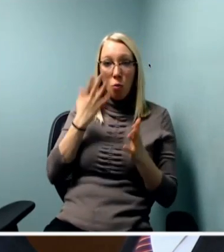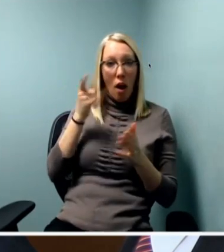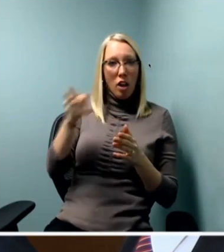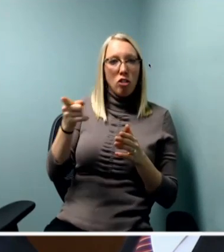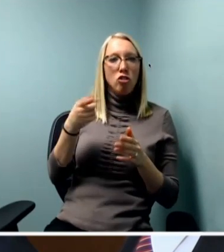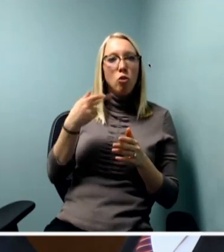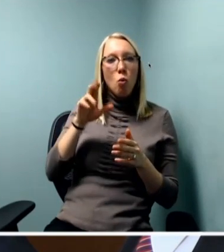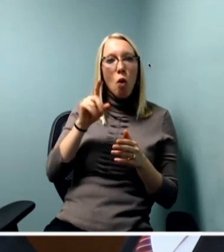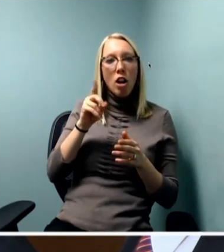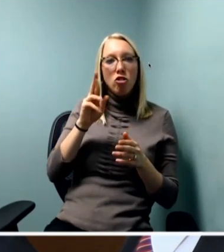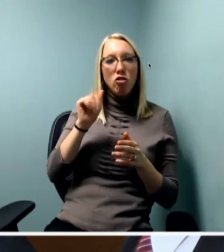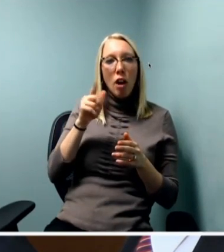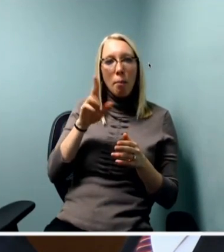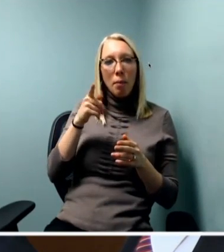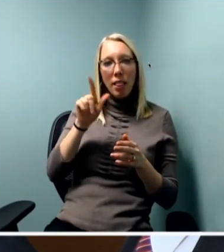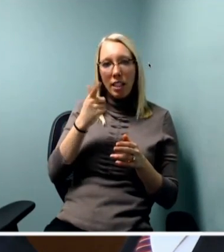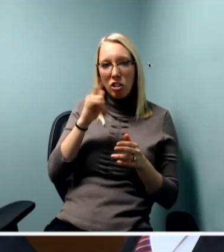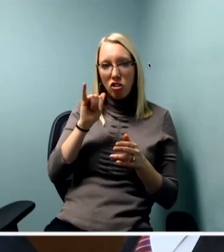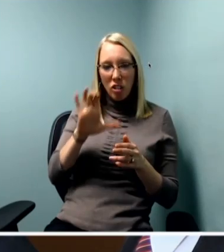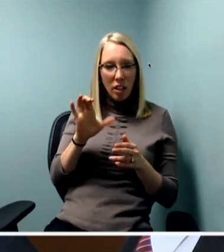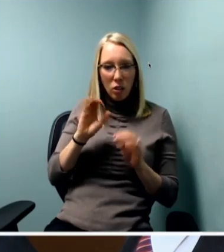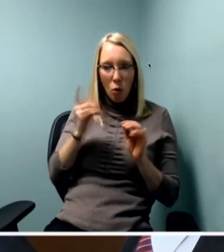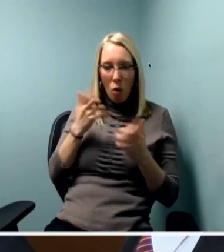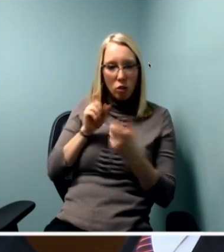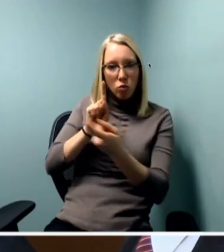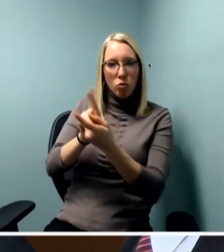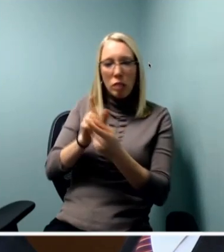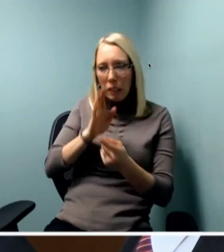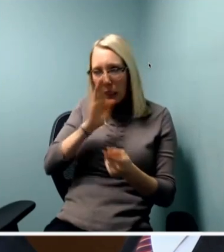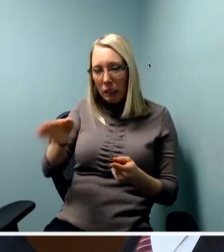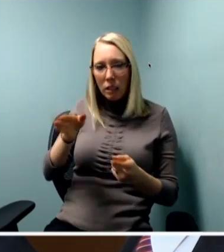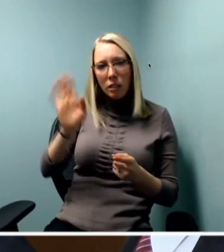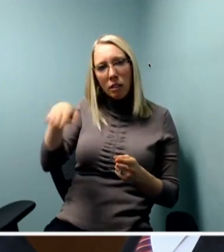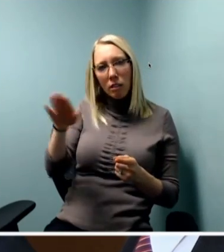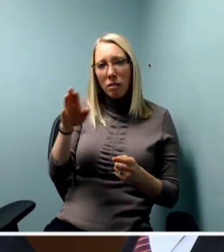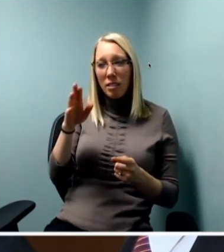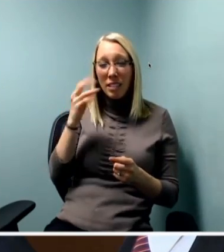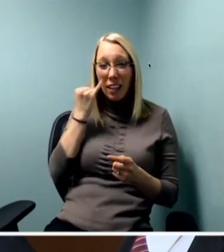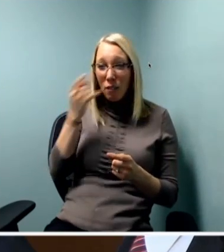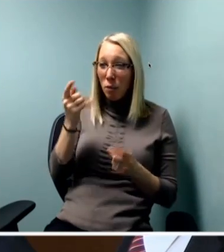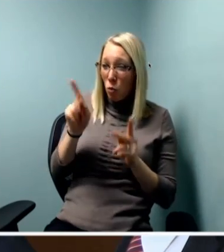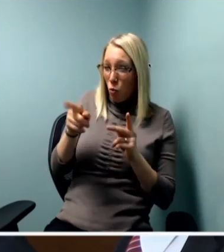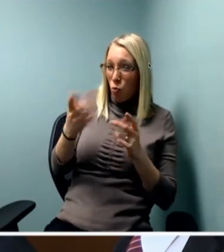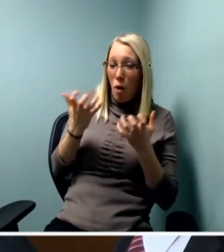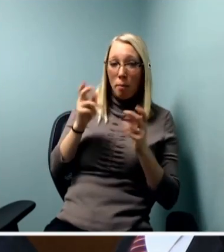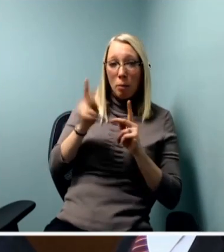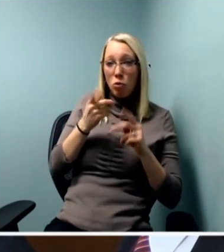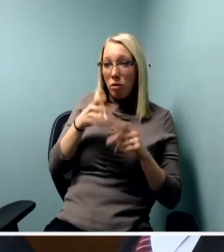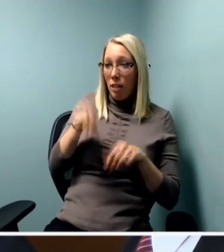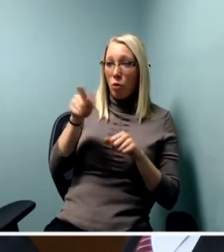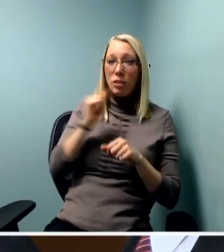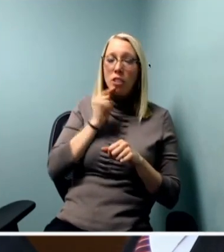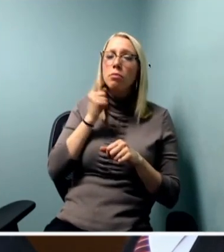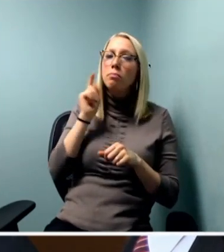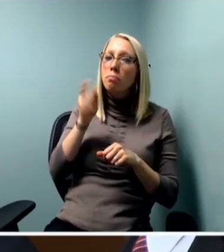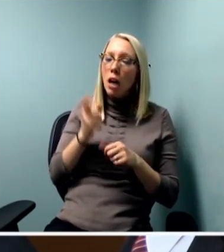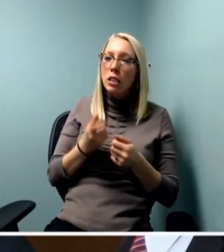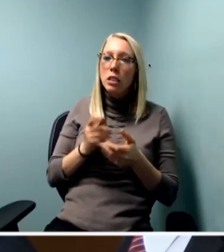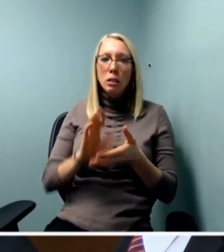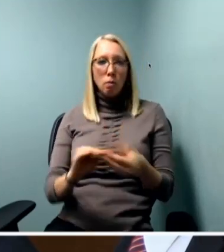And no one wanted to say to her "Look, if you want to be taken seriously, you gotta work on your delivery."